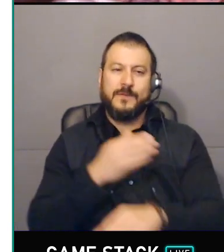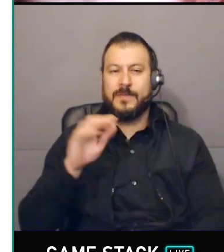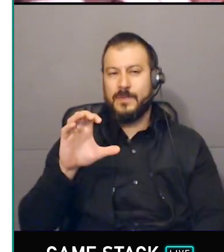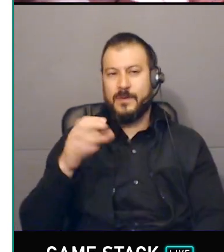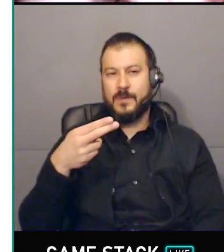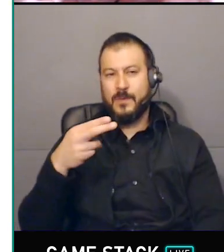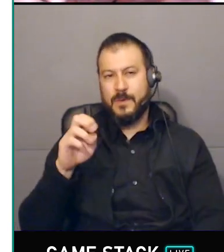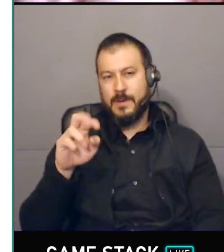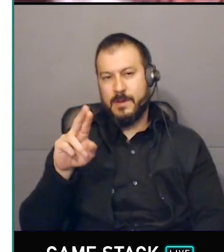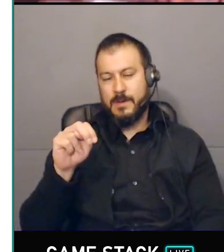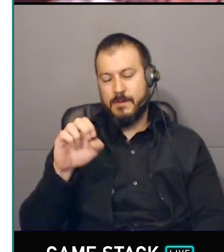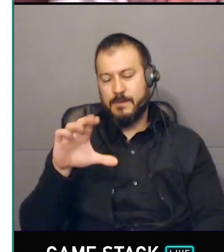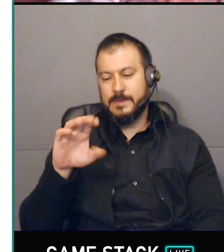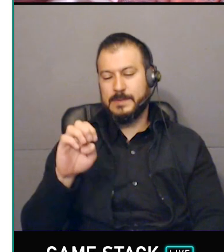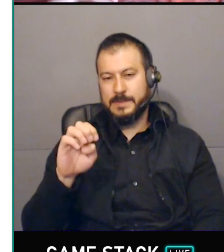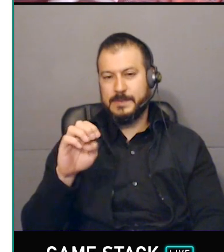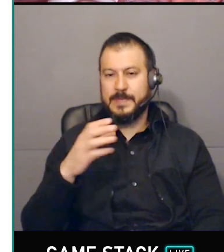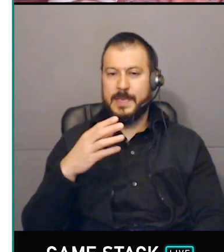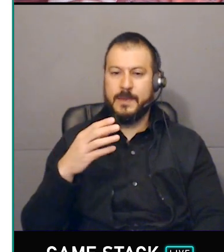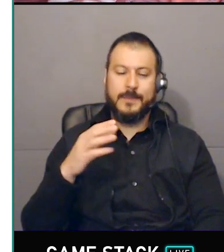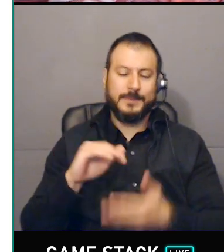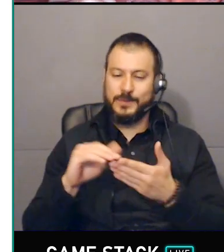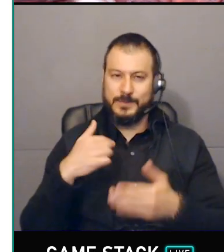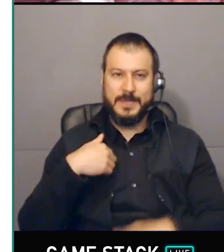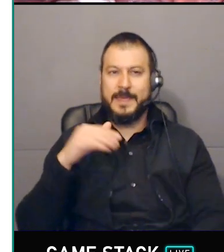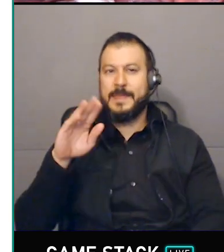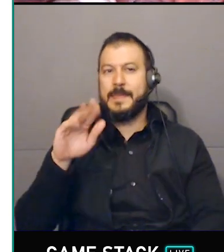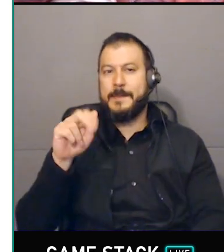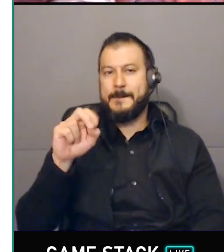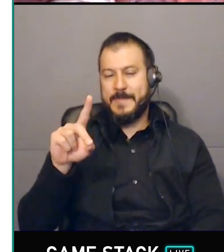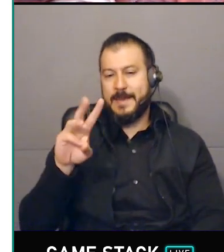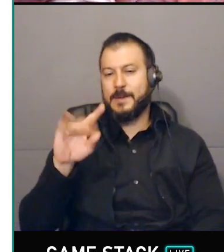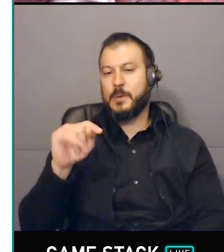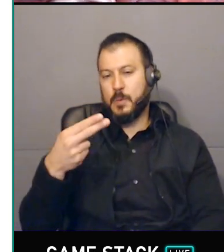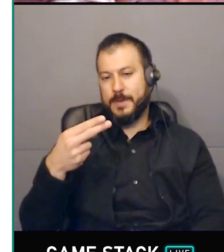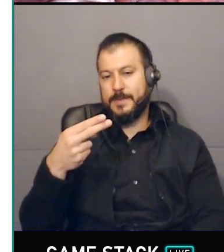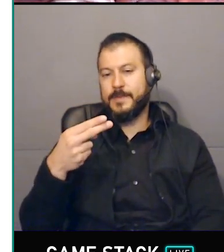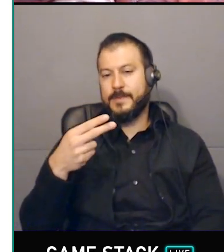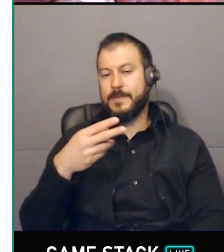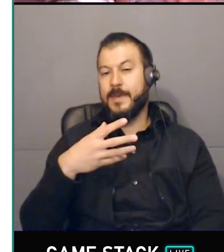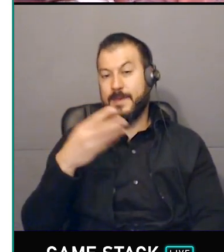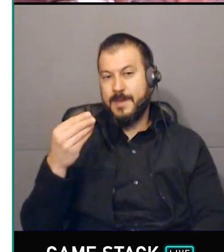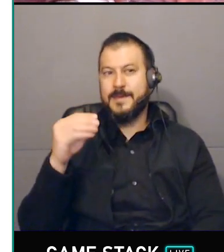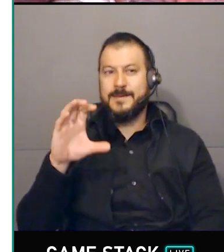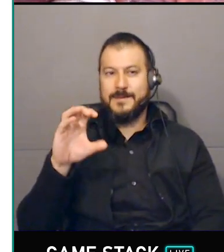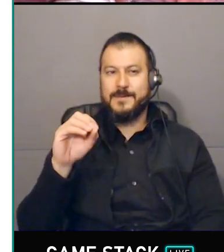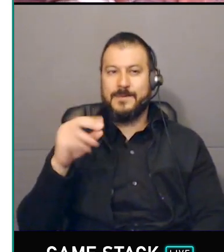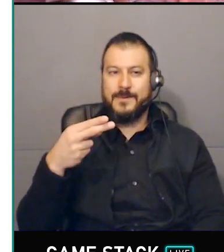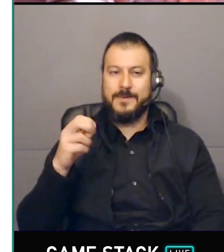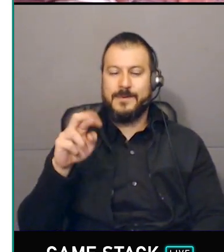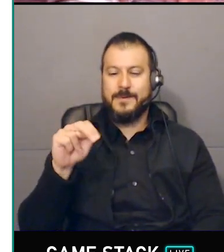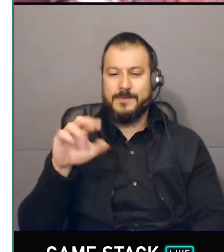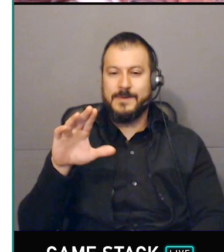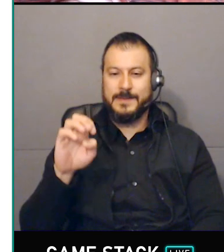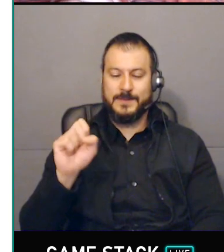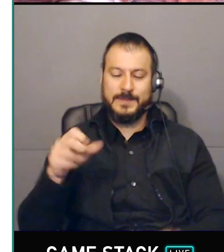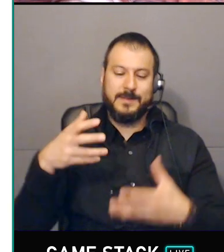coherence and, or excuse me the bandwidth and coherence there. One is we can we can compress to minimize bandwidth.